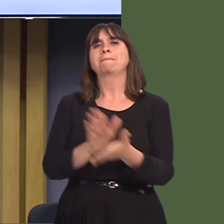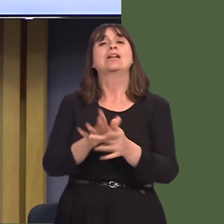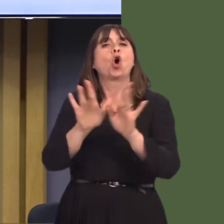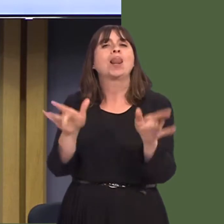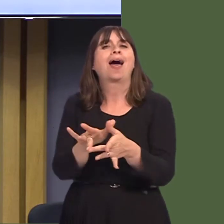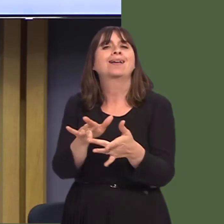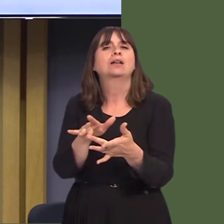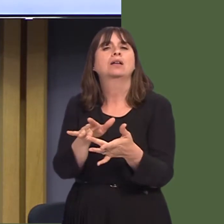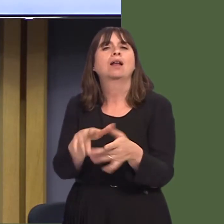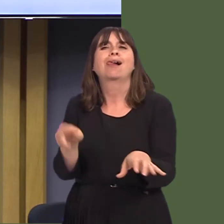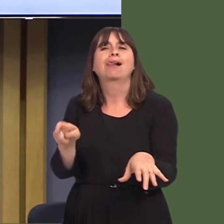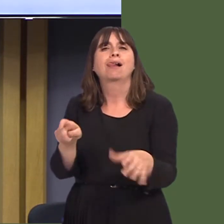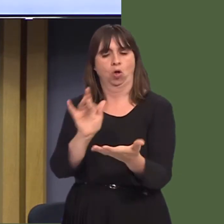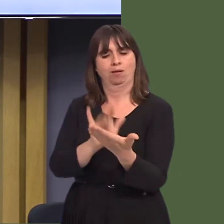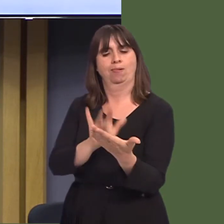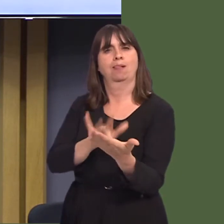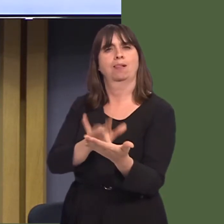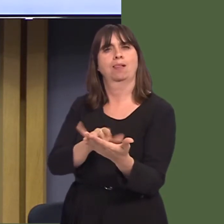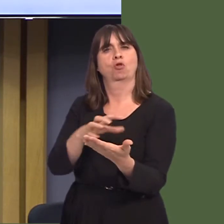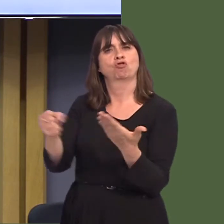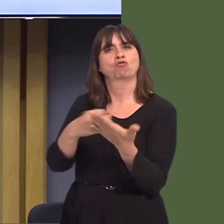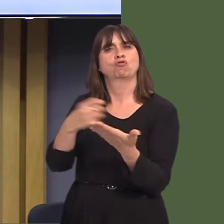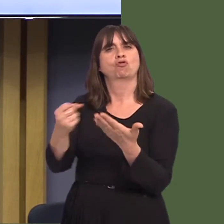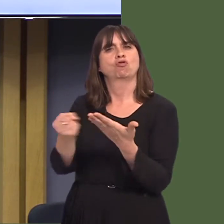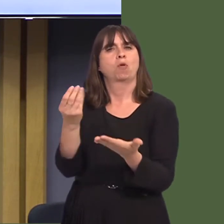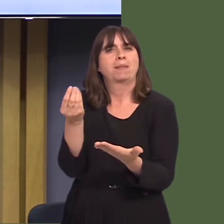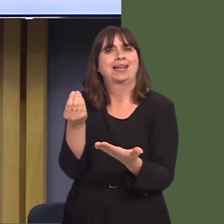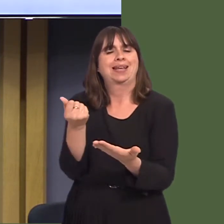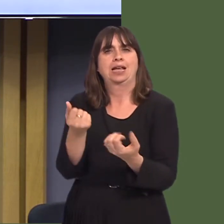using the powers that we've got at the moment, but also the opportunity to get proper devolution